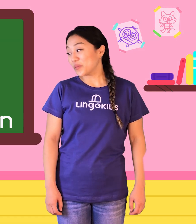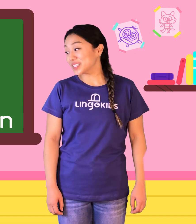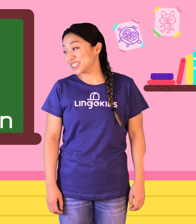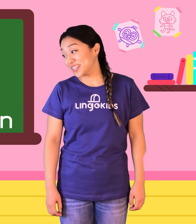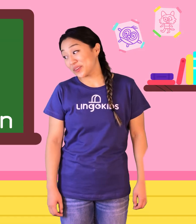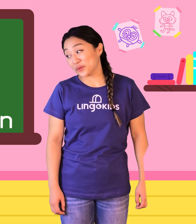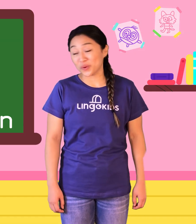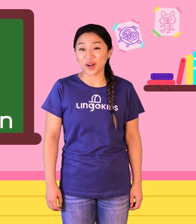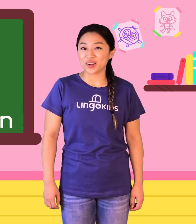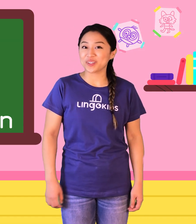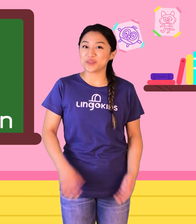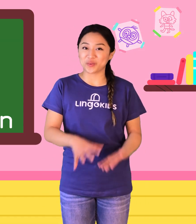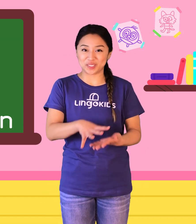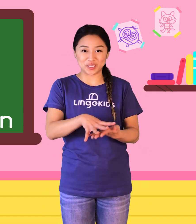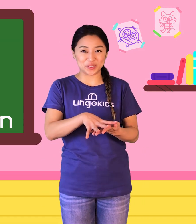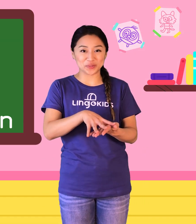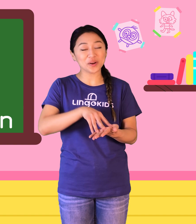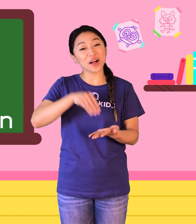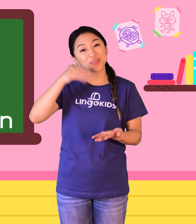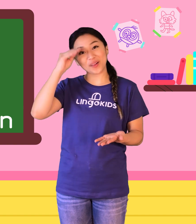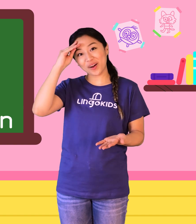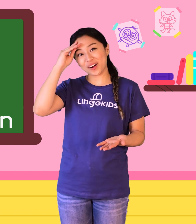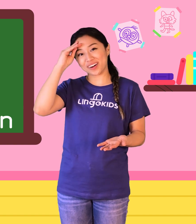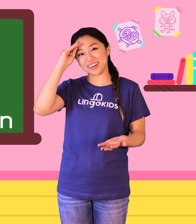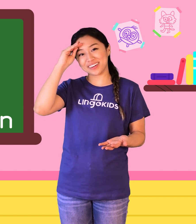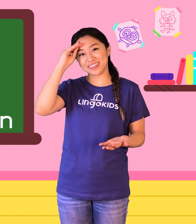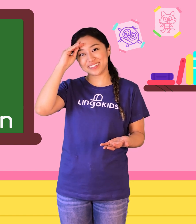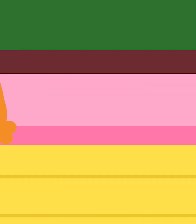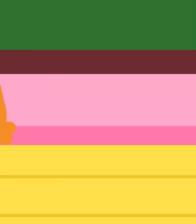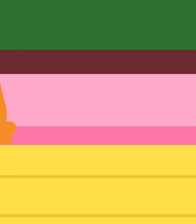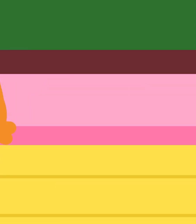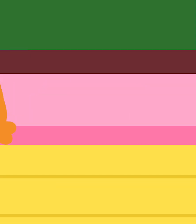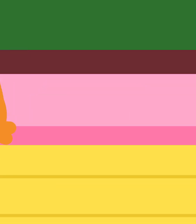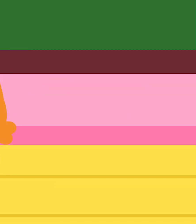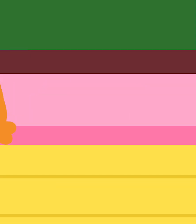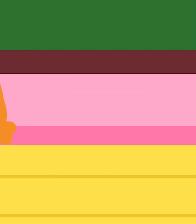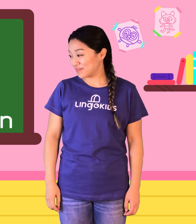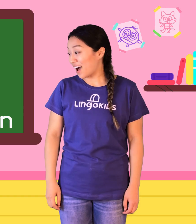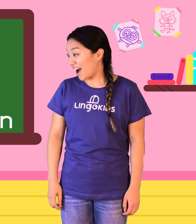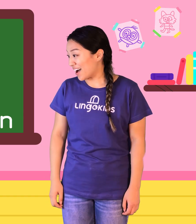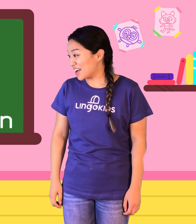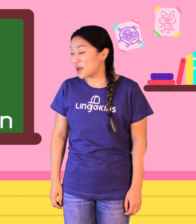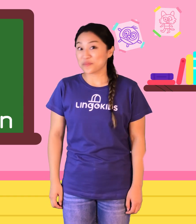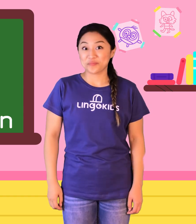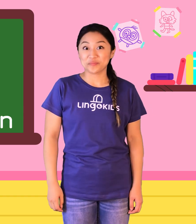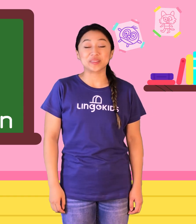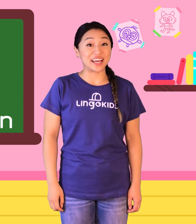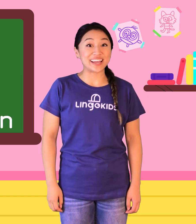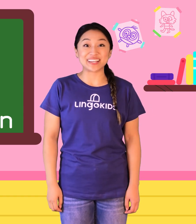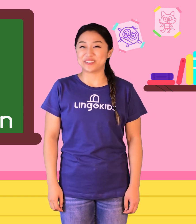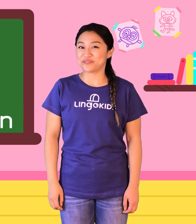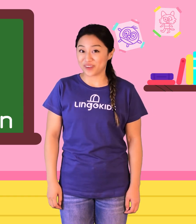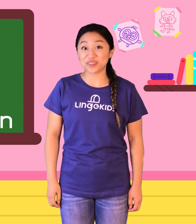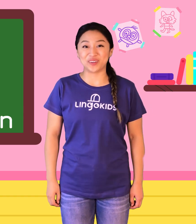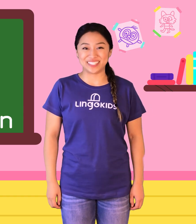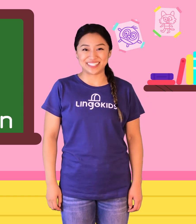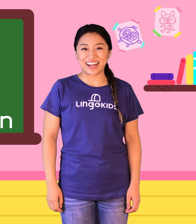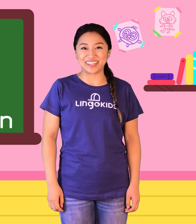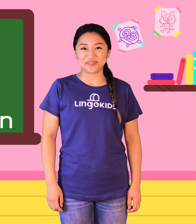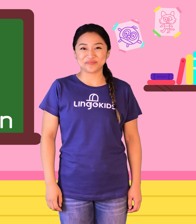What's another word you want to learn? Play. Play is a fun one to sign,